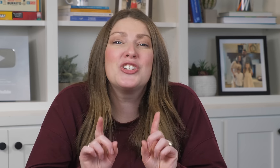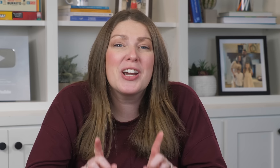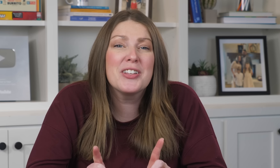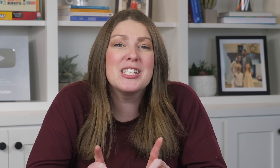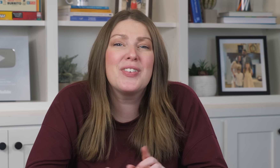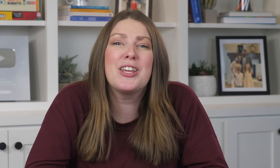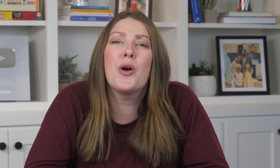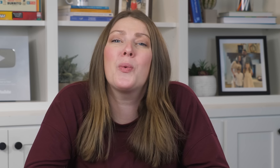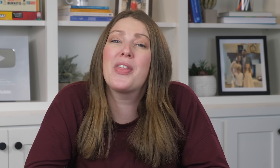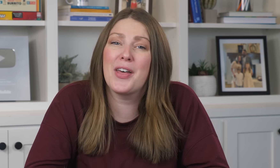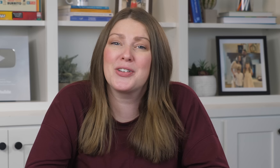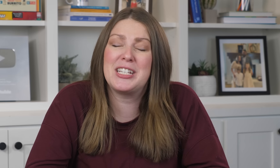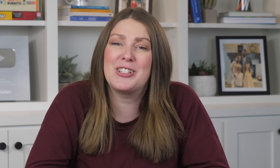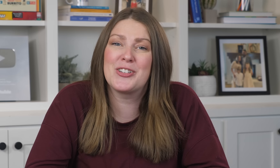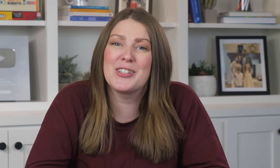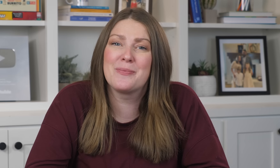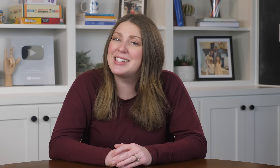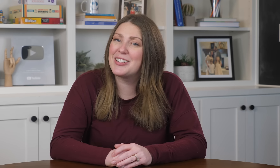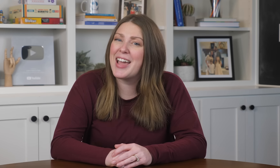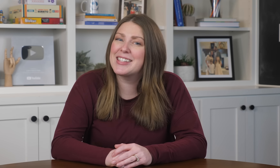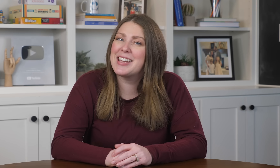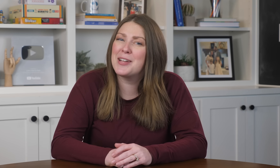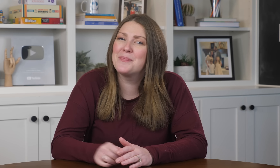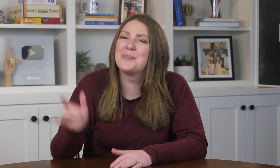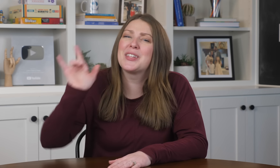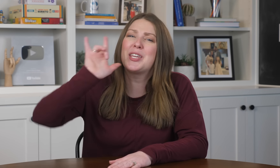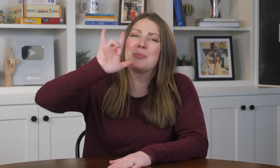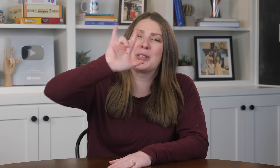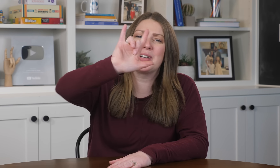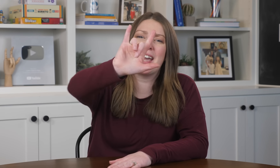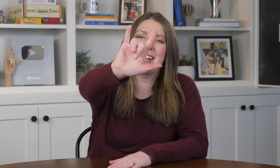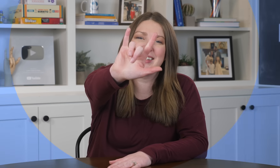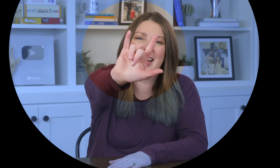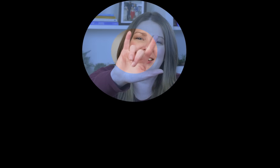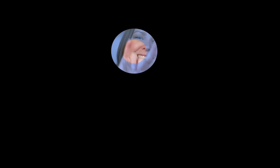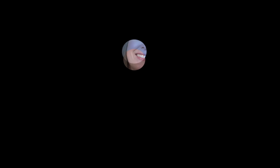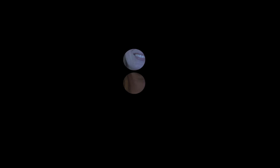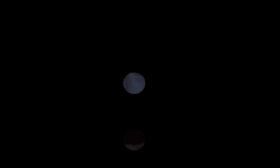Share this video with other teachers. Until next time. Keep learning how to sign.